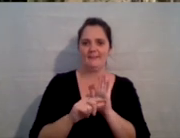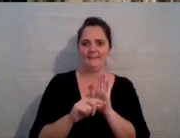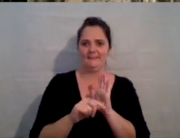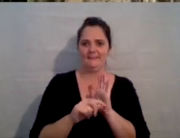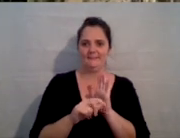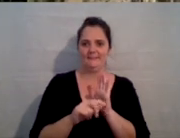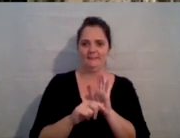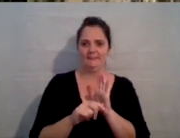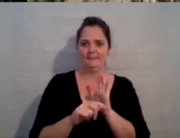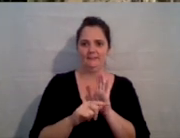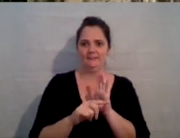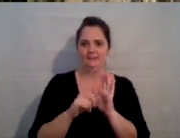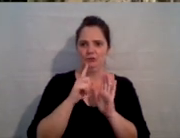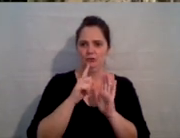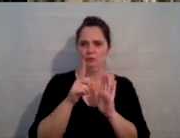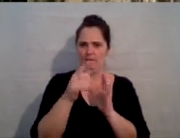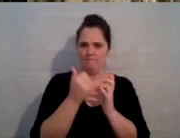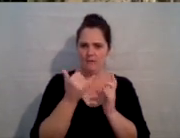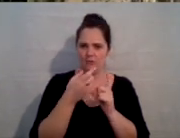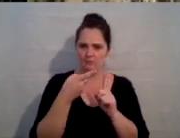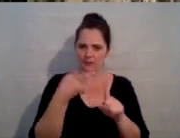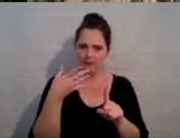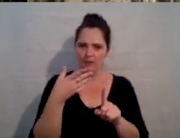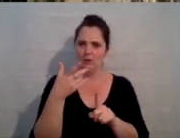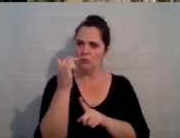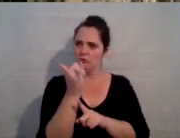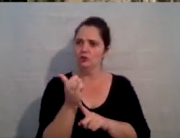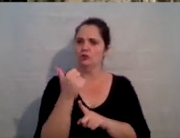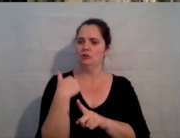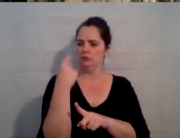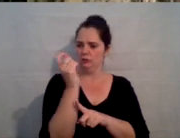be really selective again and decide where do you want to bring the